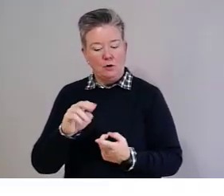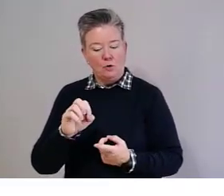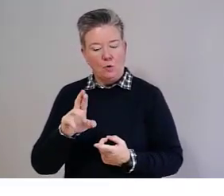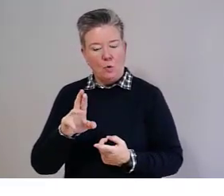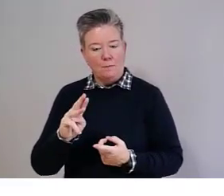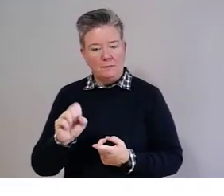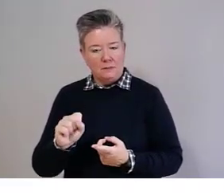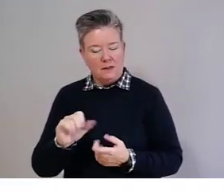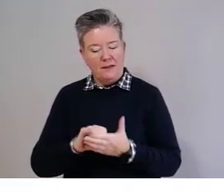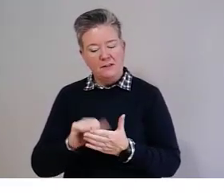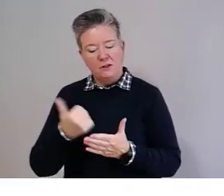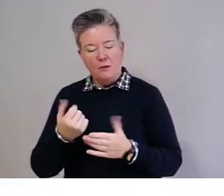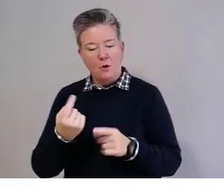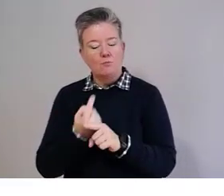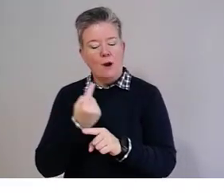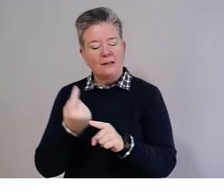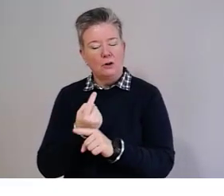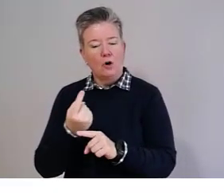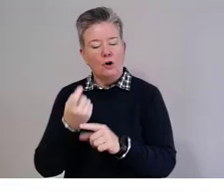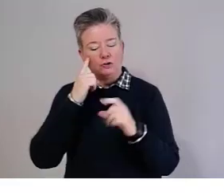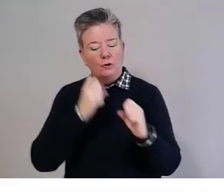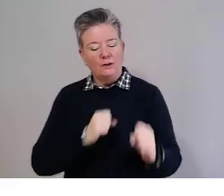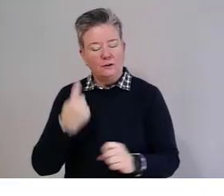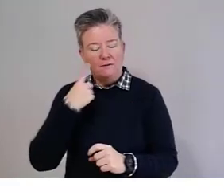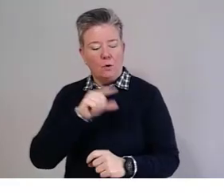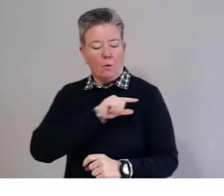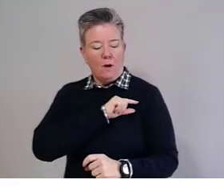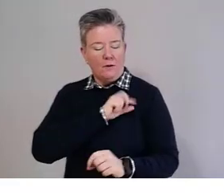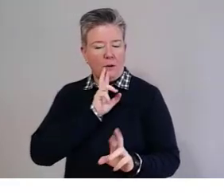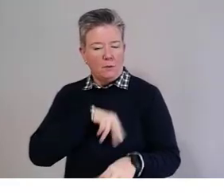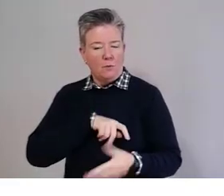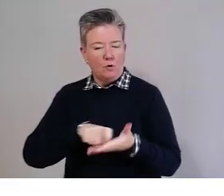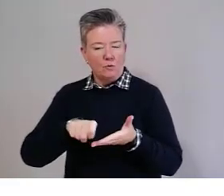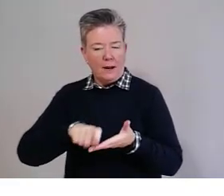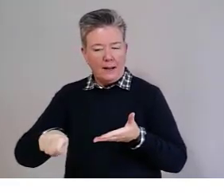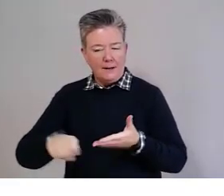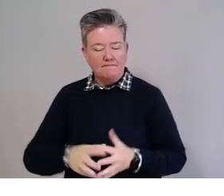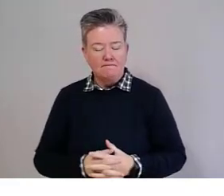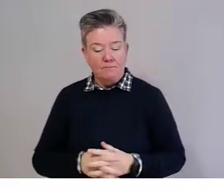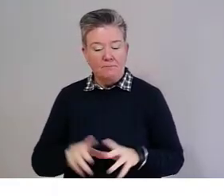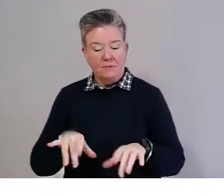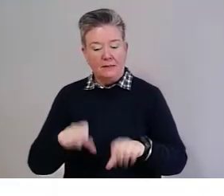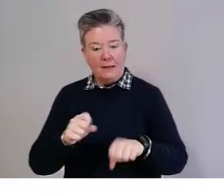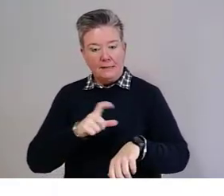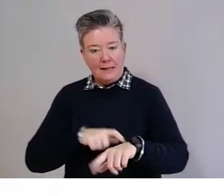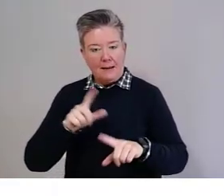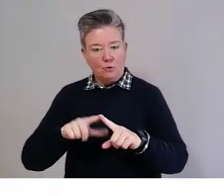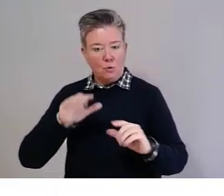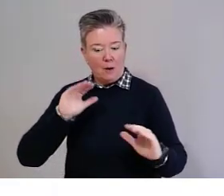just as another practical strategy for quality report writing. Take time to compare reports